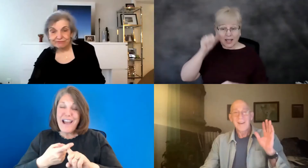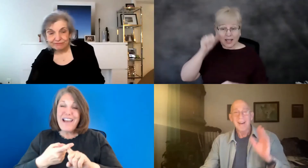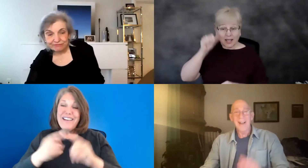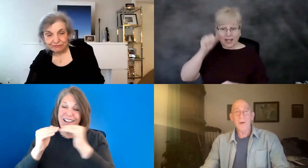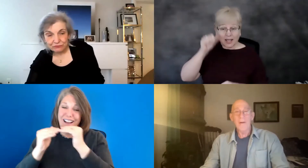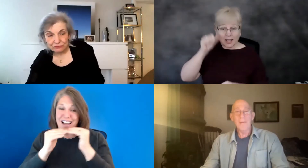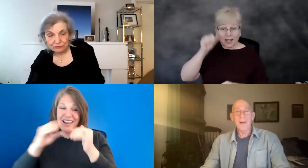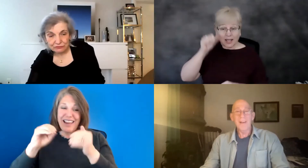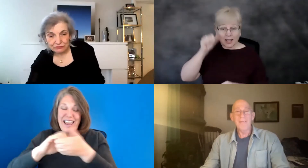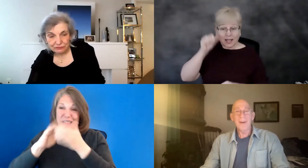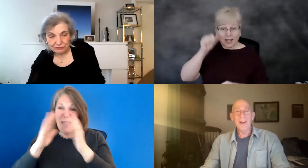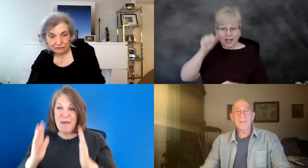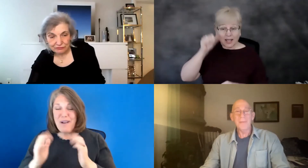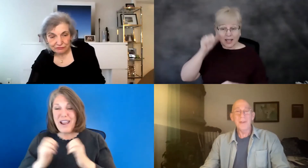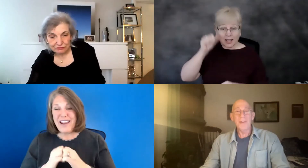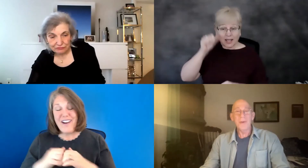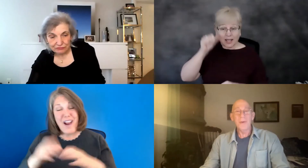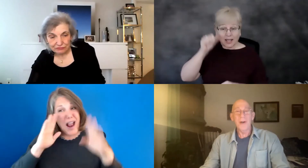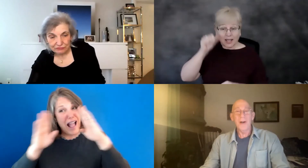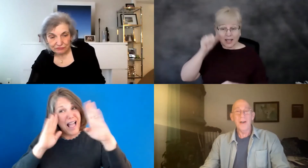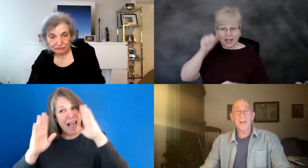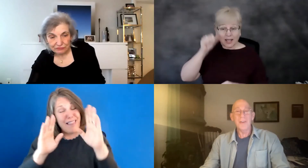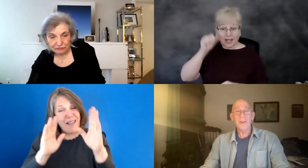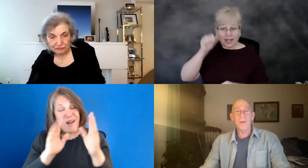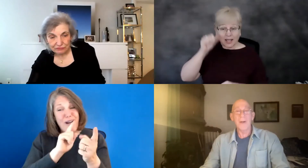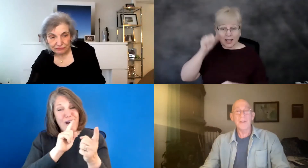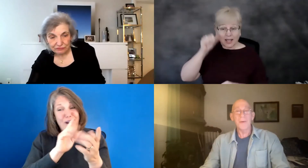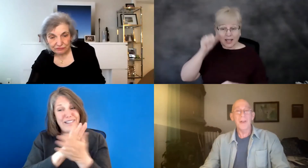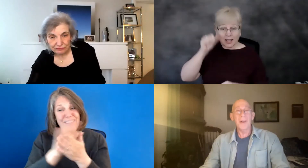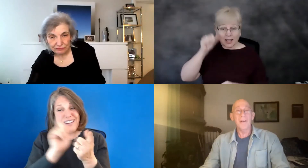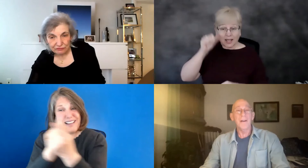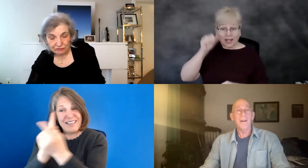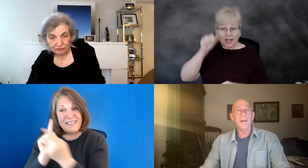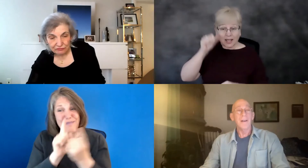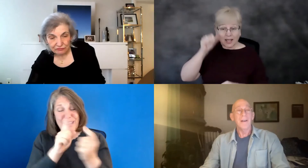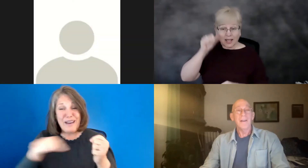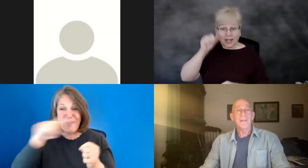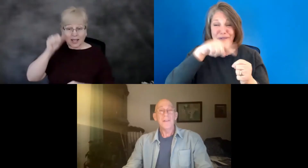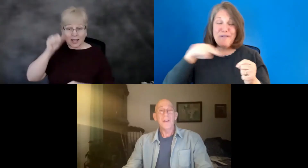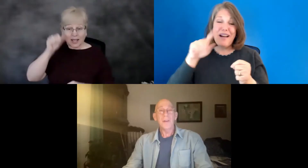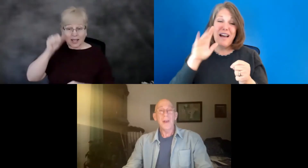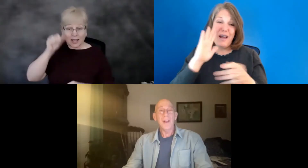Nice to meet you. I'm going to share my screen here so that I